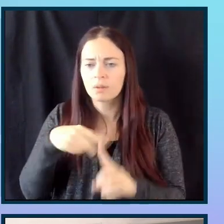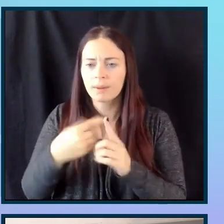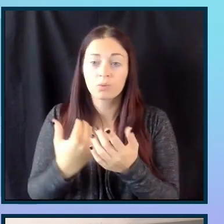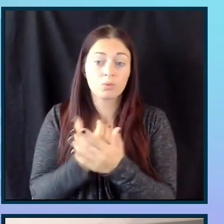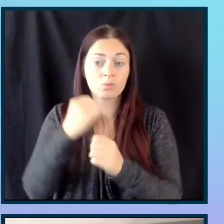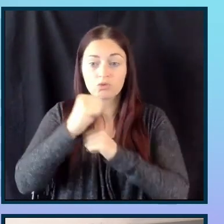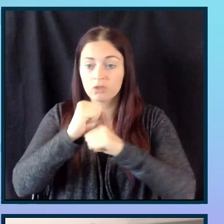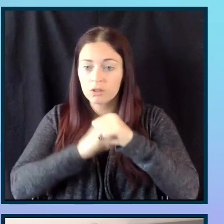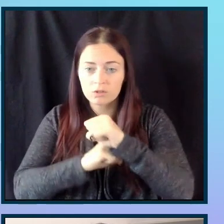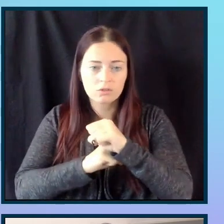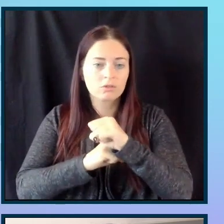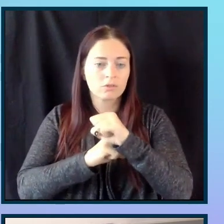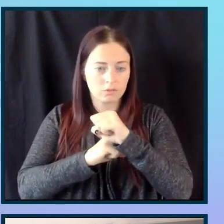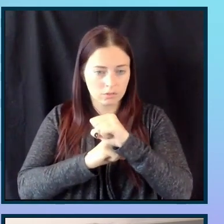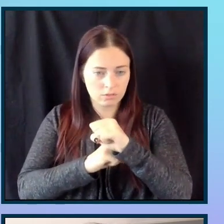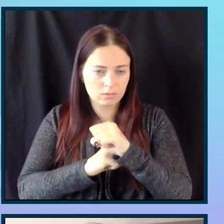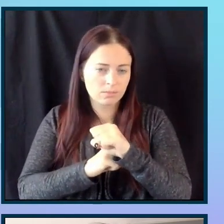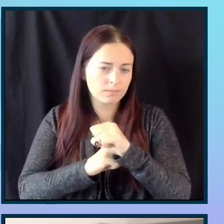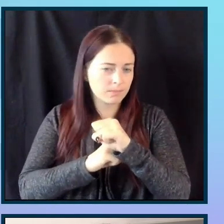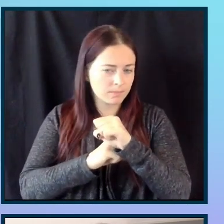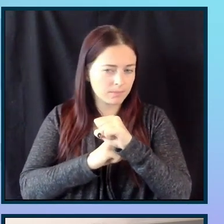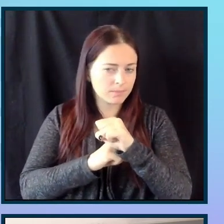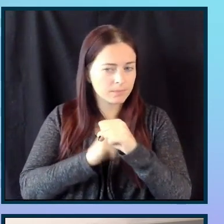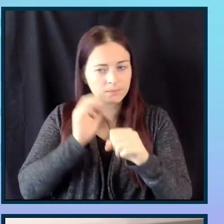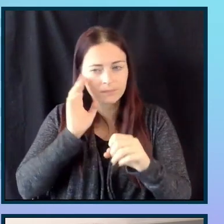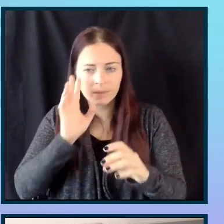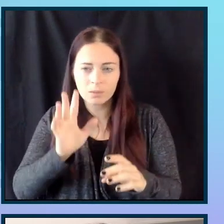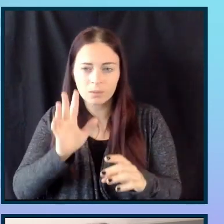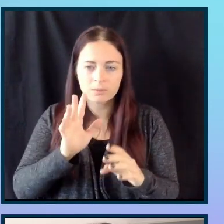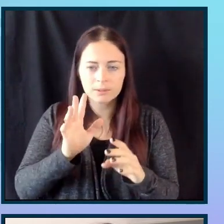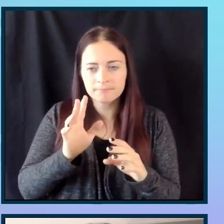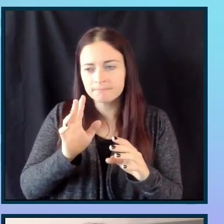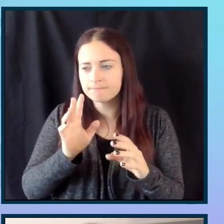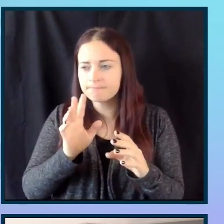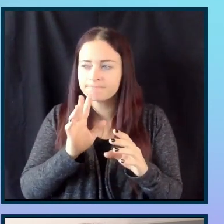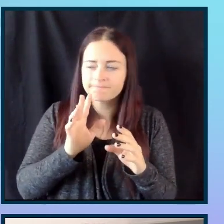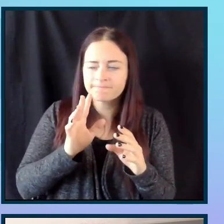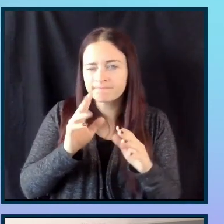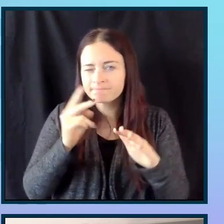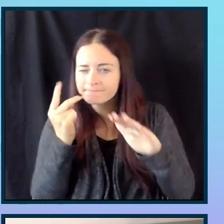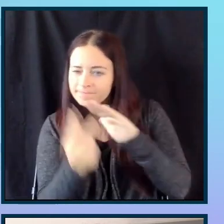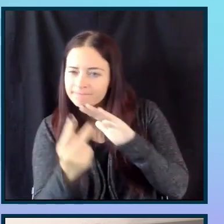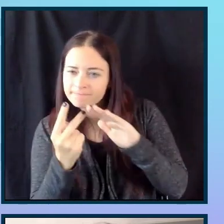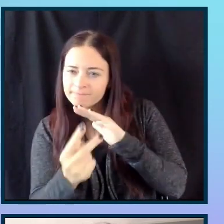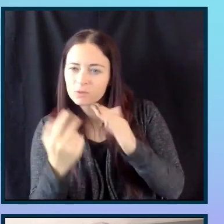we'll do some speculation of what we might be seeing in upcoming versions of that,